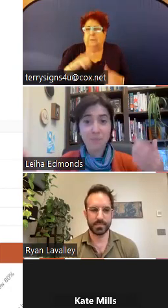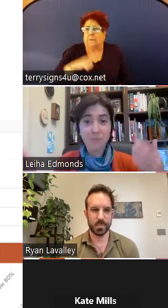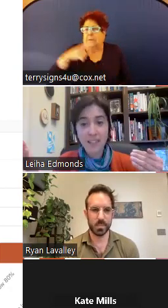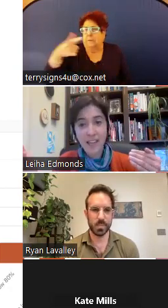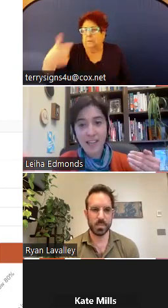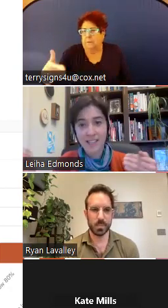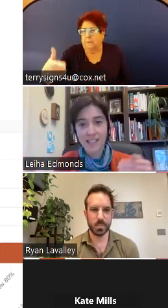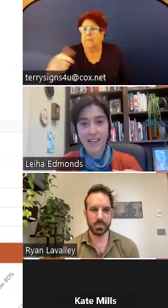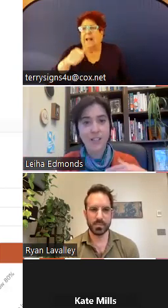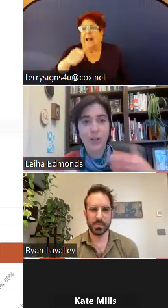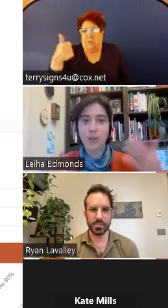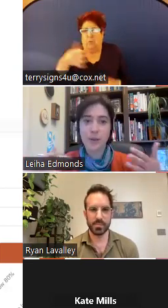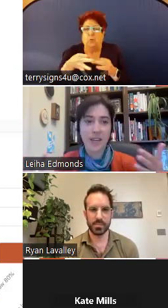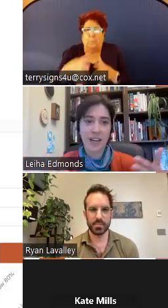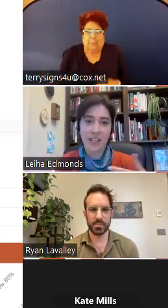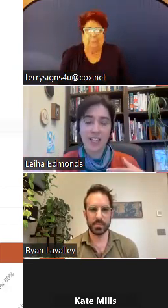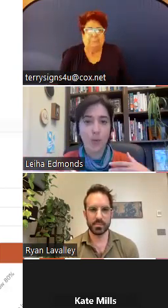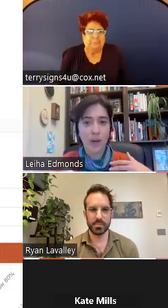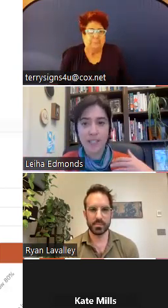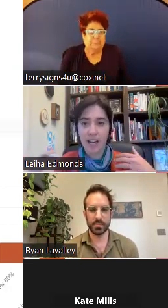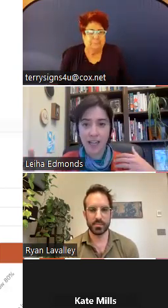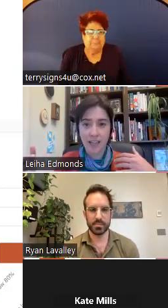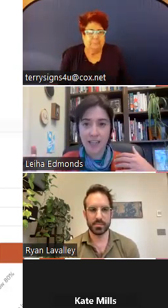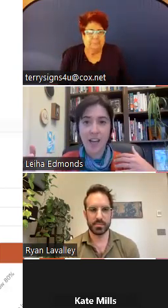Currently, as it stands there are three main areas I wanted to highlight